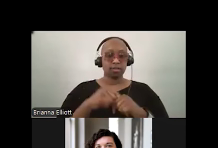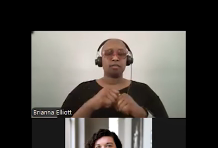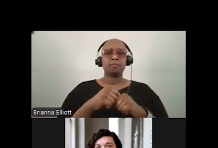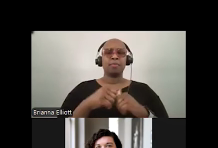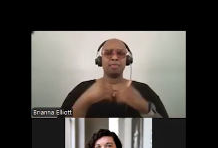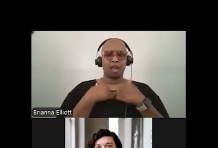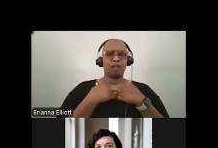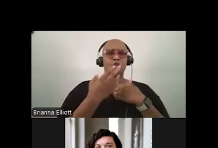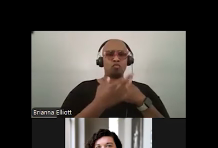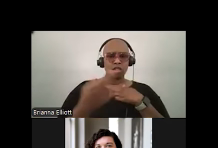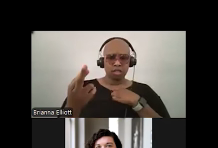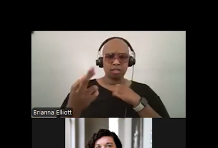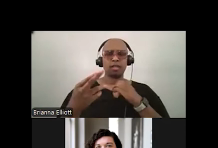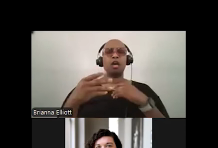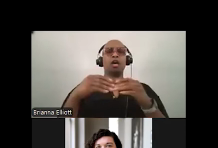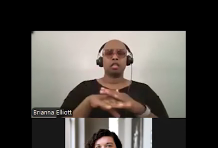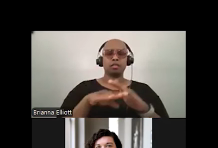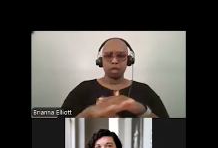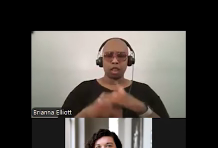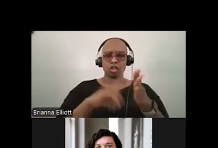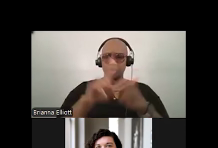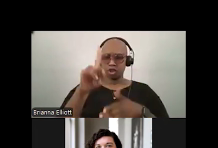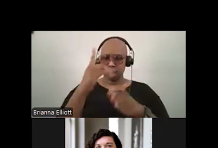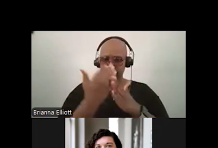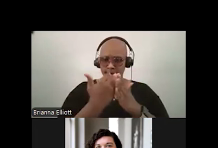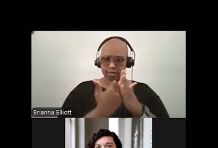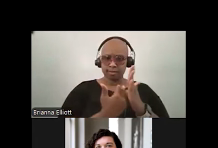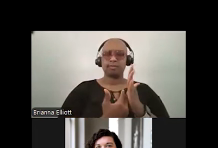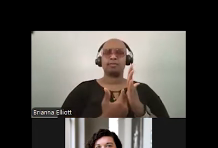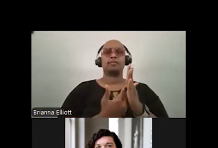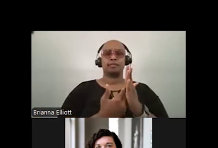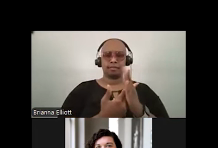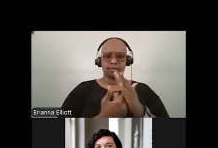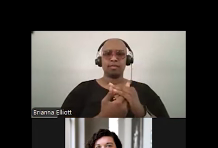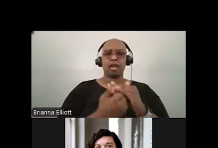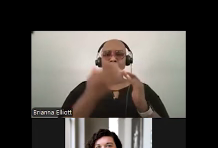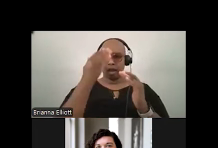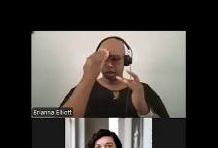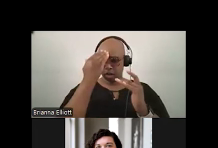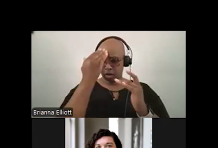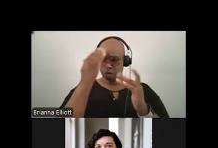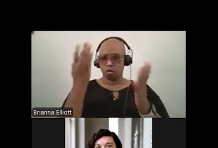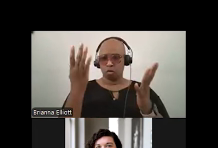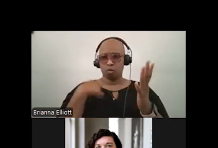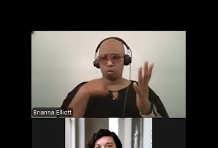accessibility checklists for Excel. I know a lot of us do a lot more uh heavy data lifting and data